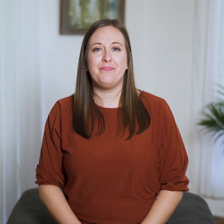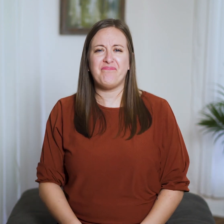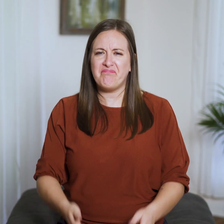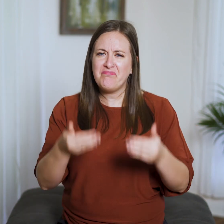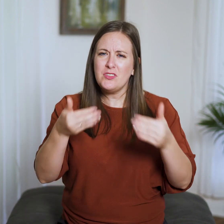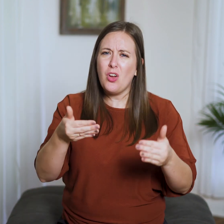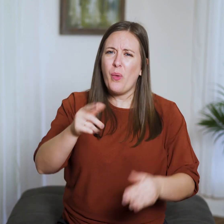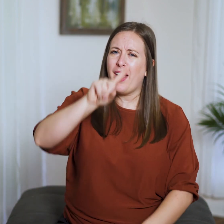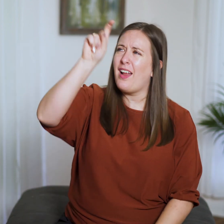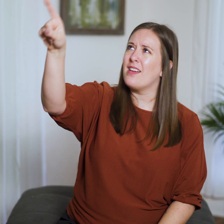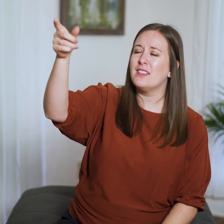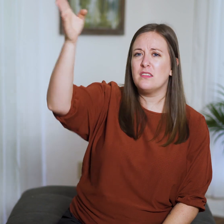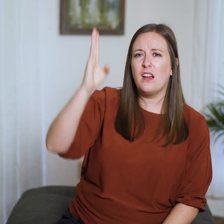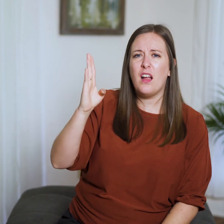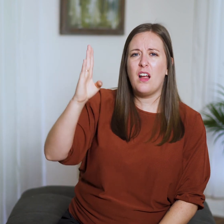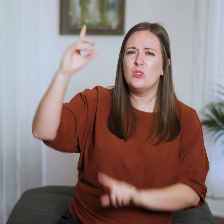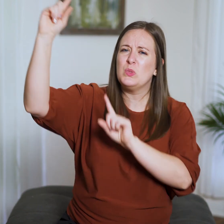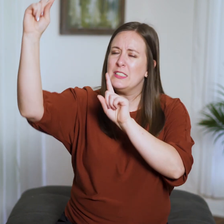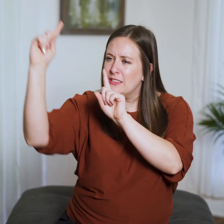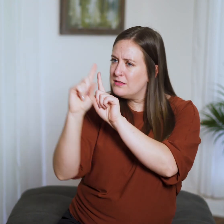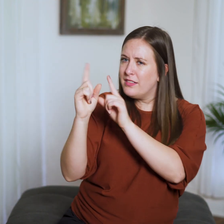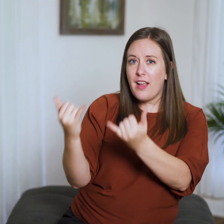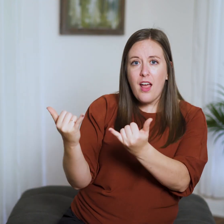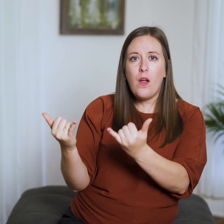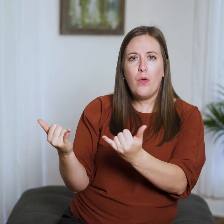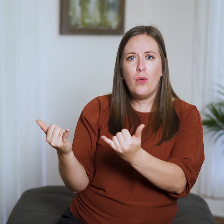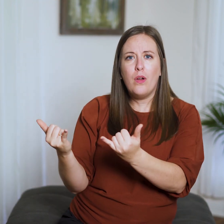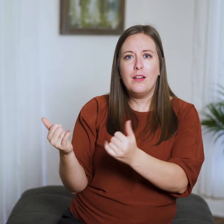Ask Him to draw you nearer today.